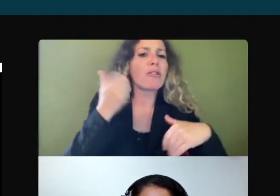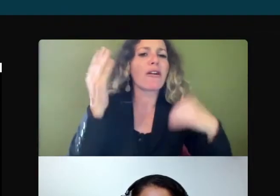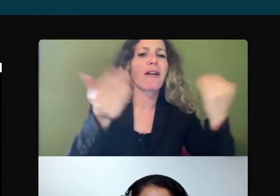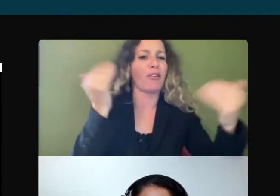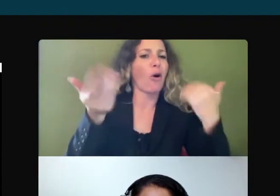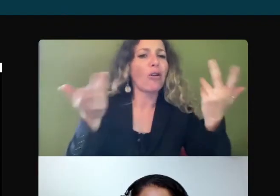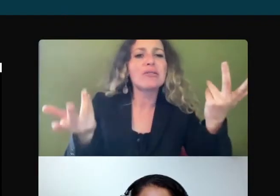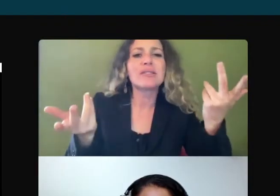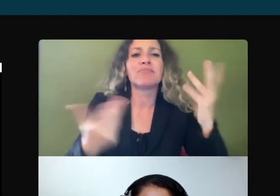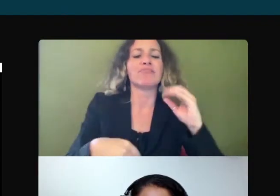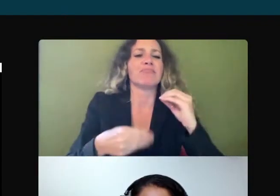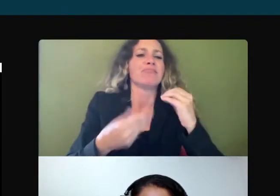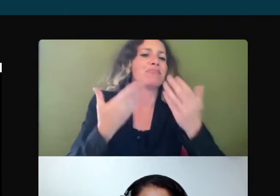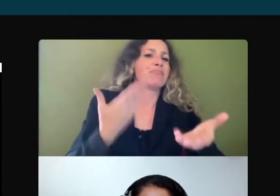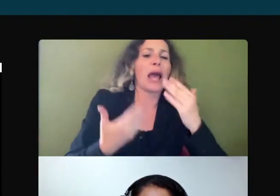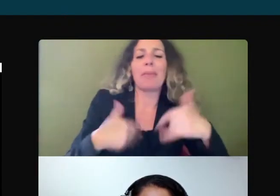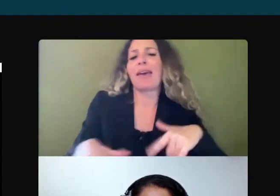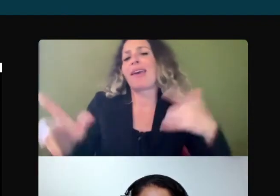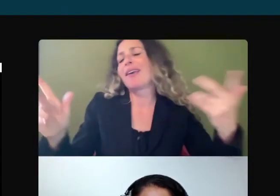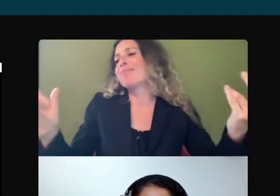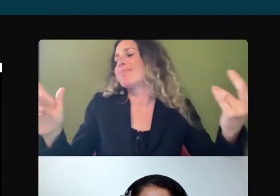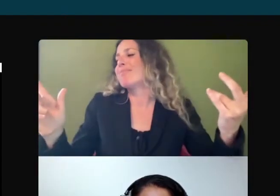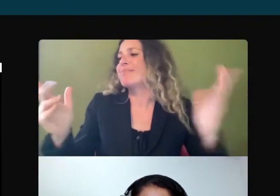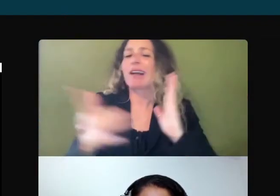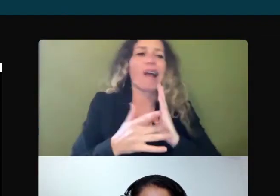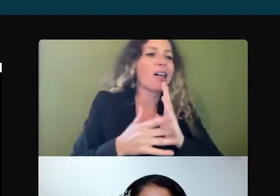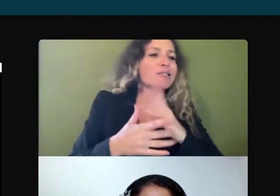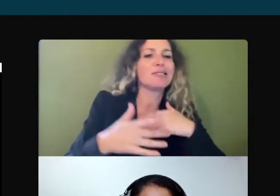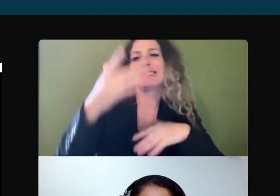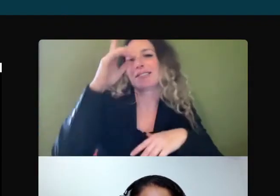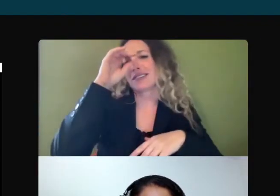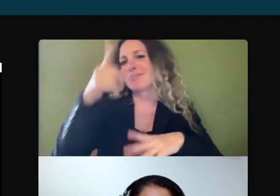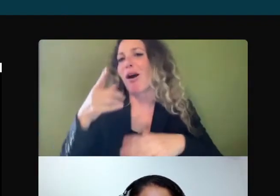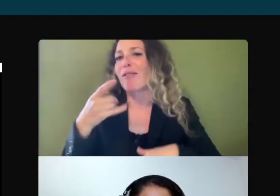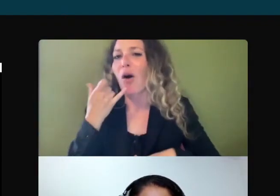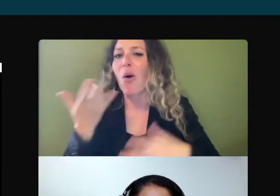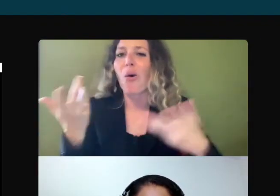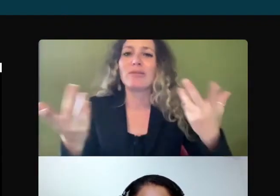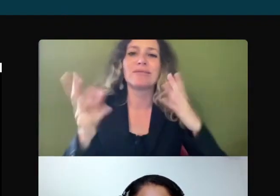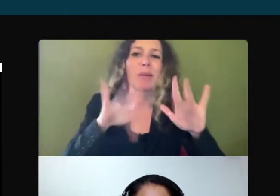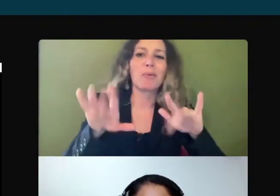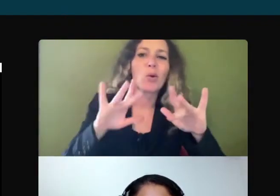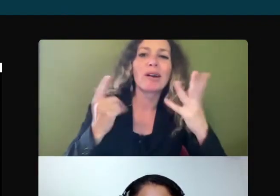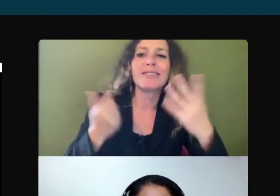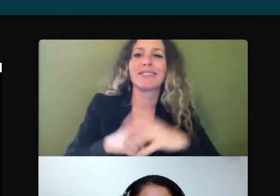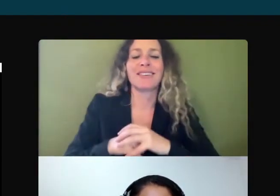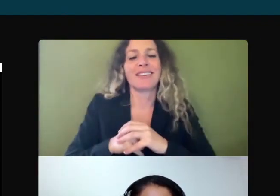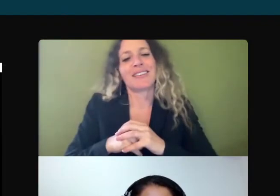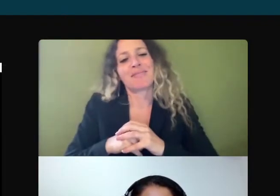less experience with technologies like smartphones and computers. For individuals with dementia,